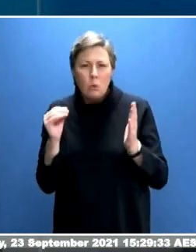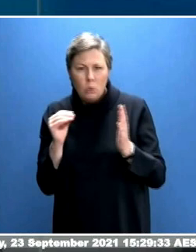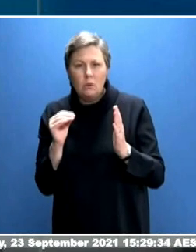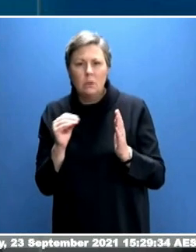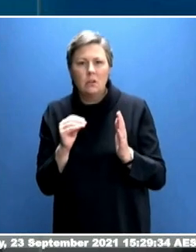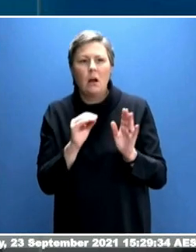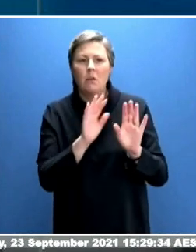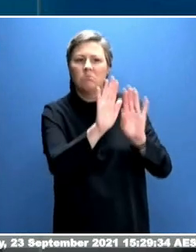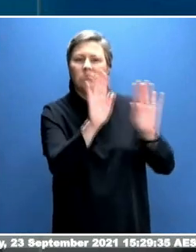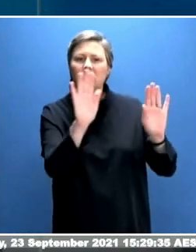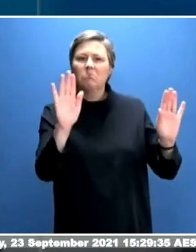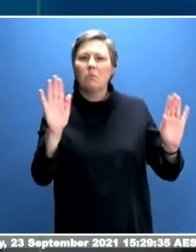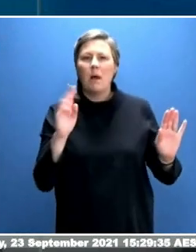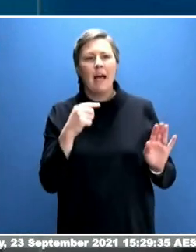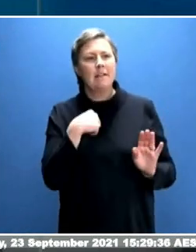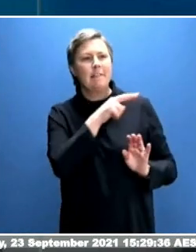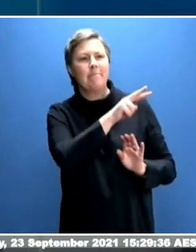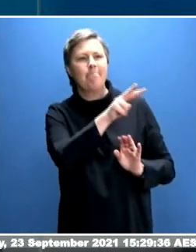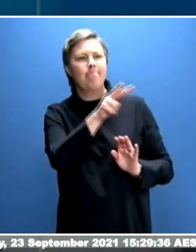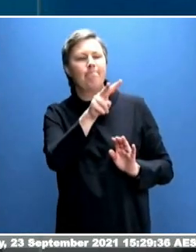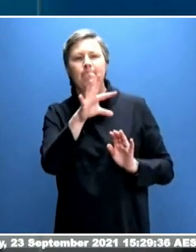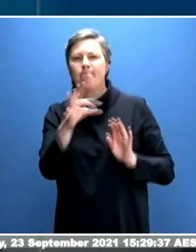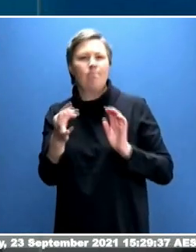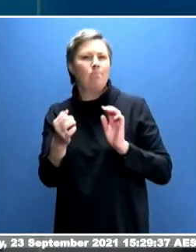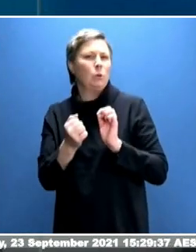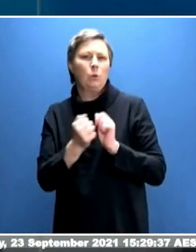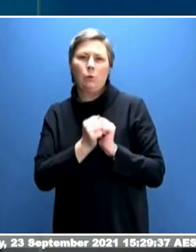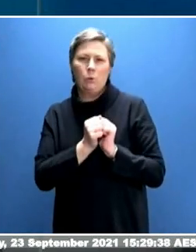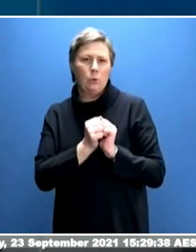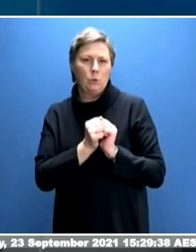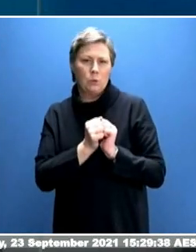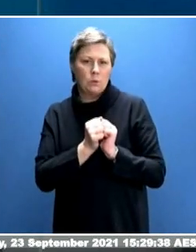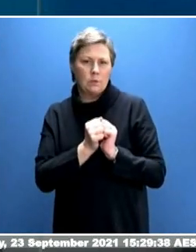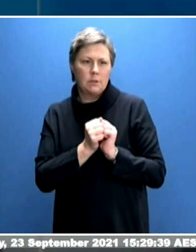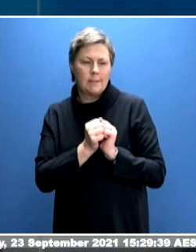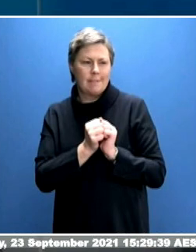We have felt that they're not sufficiently suitable for the